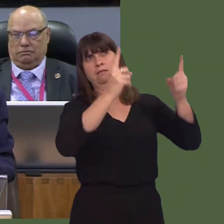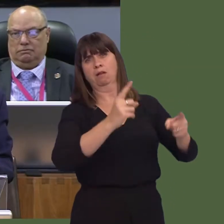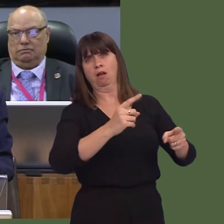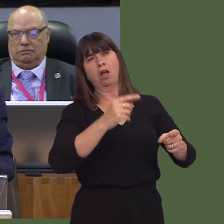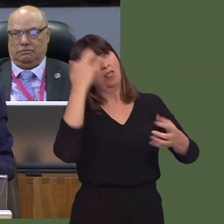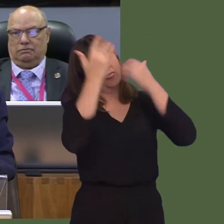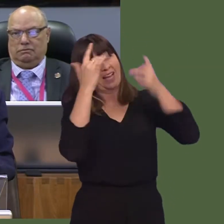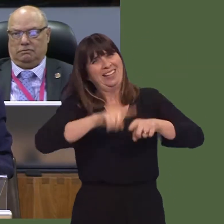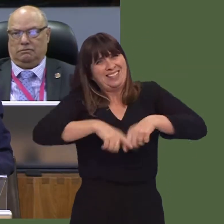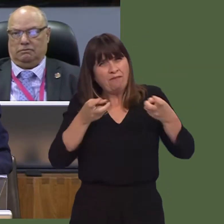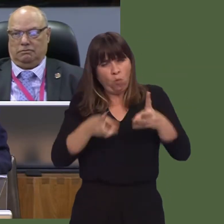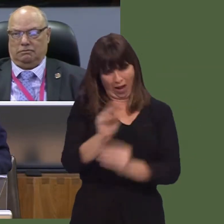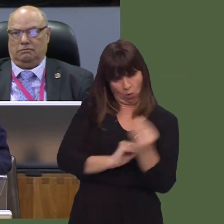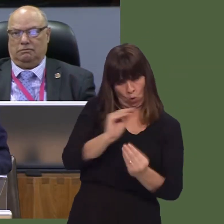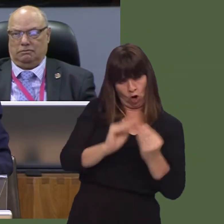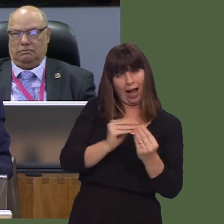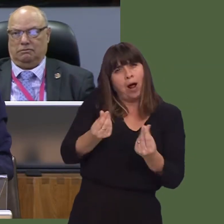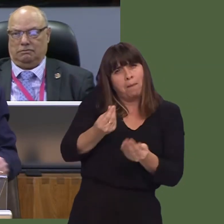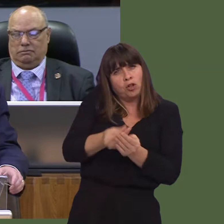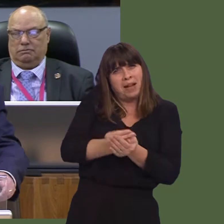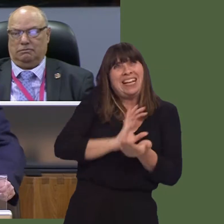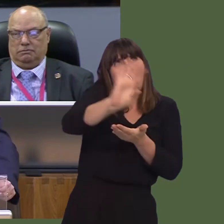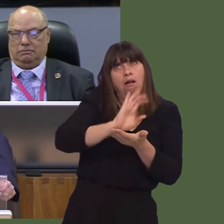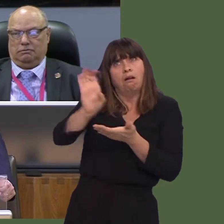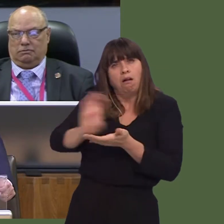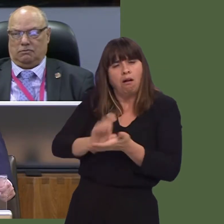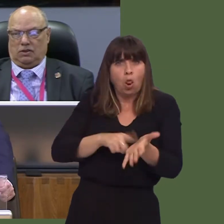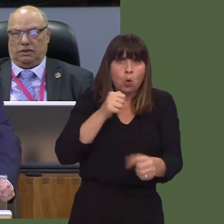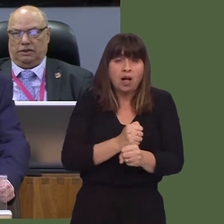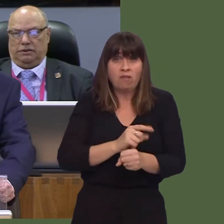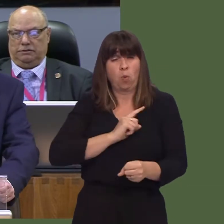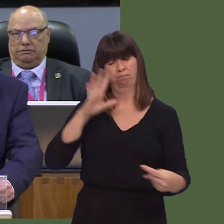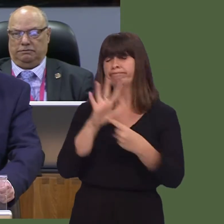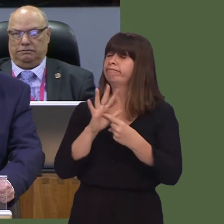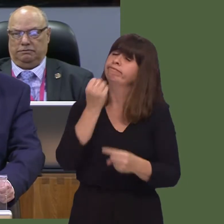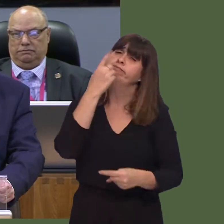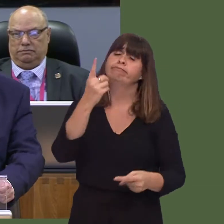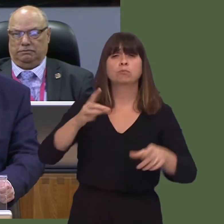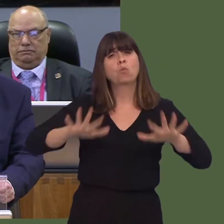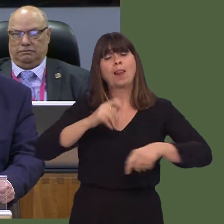is capable of driving forward the prosperity of our nation instead of one that will only